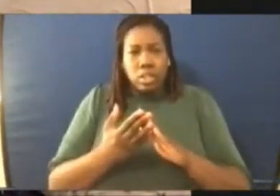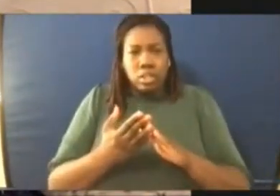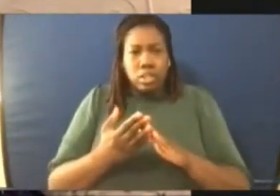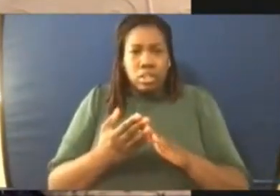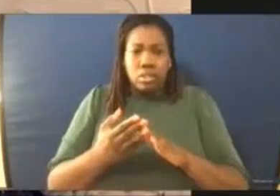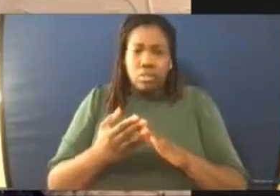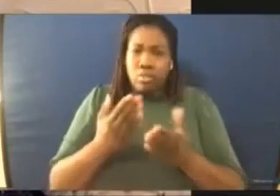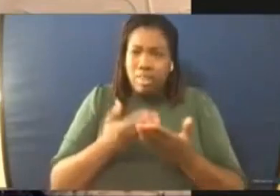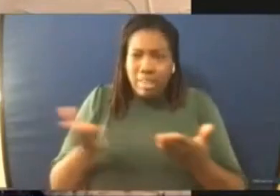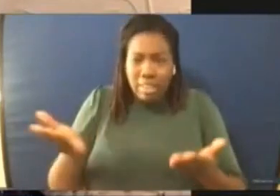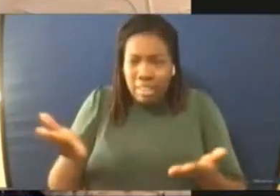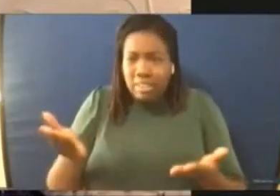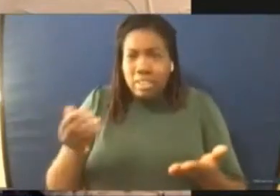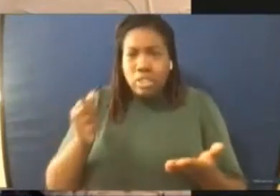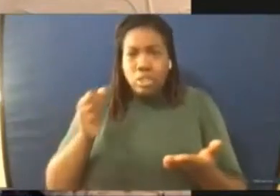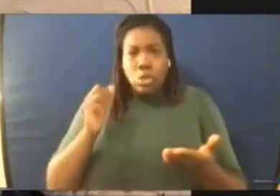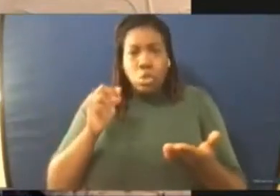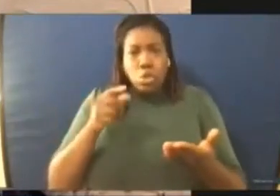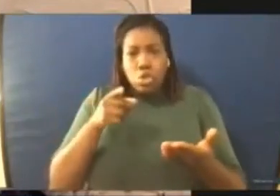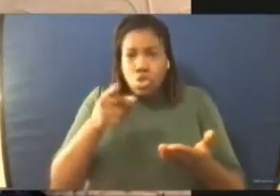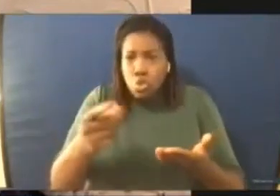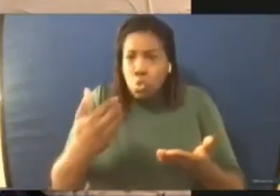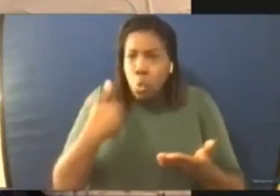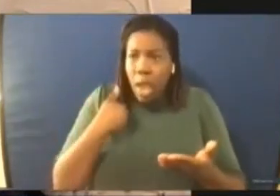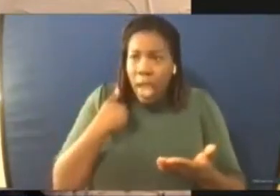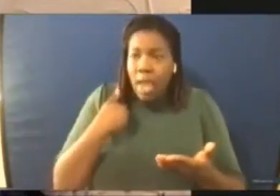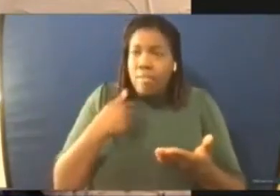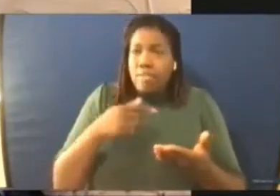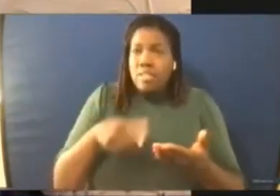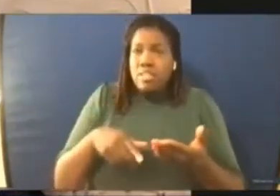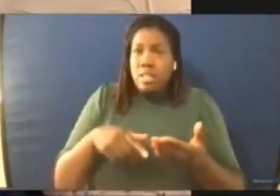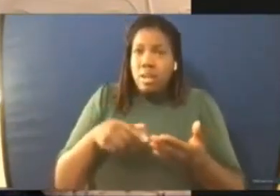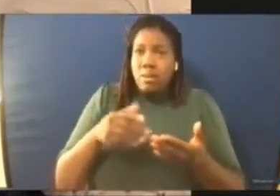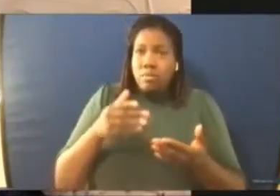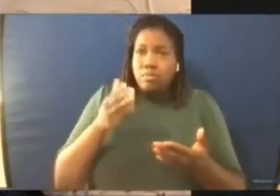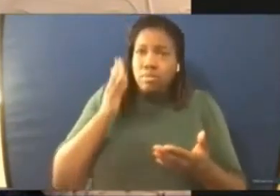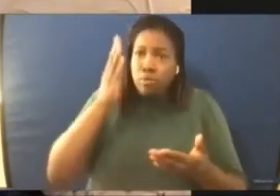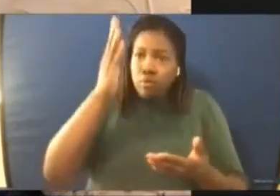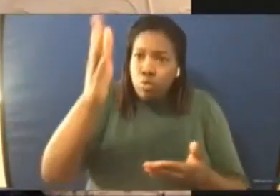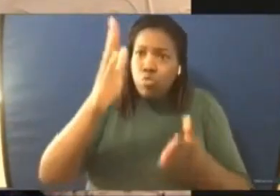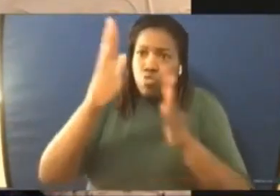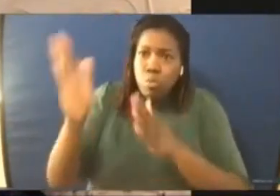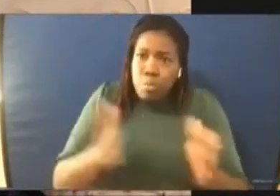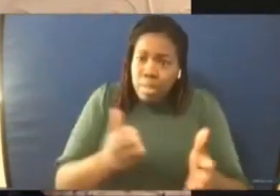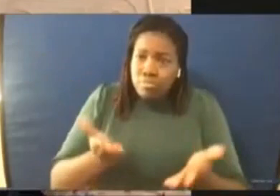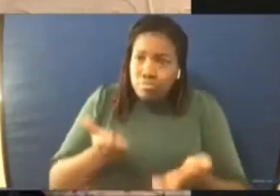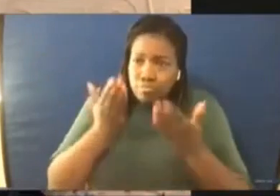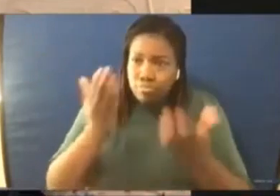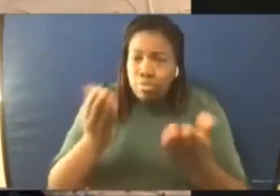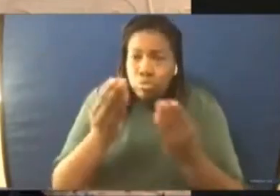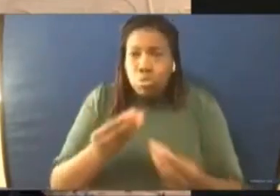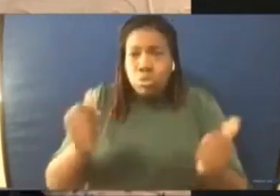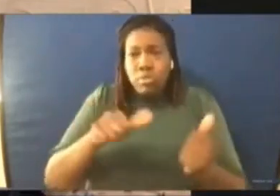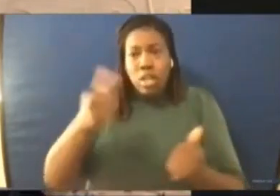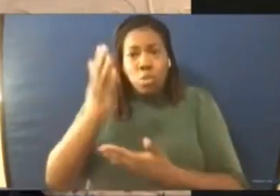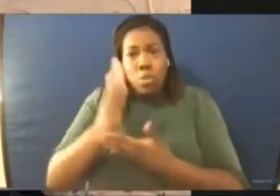or are we going -- do you have some long-term plans or some suggestions to solve the other part of the of the of the puzzle?